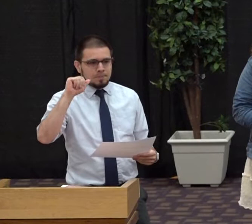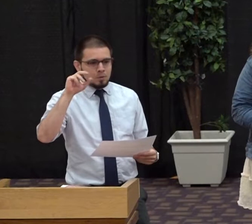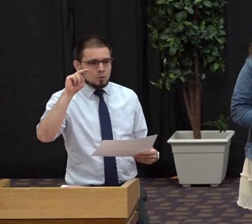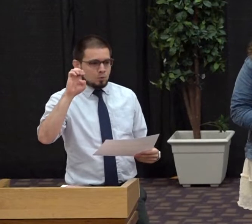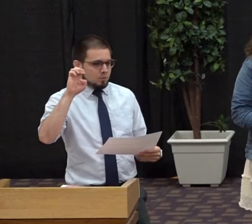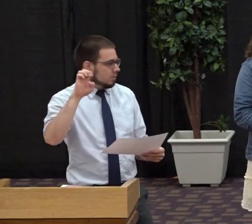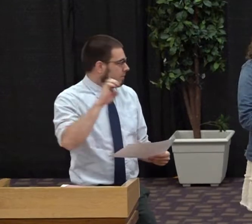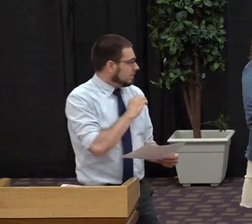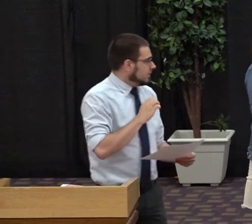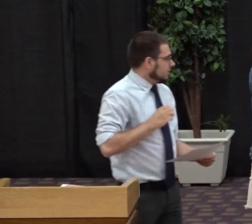Evan Malone.